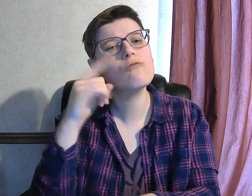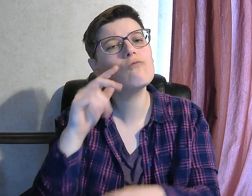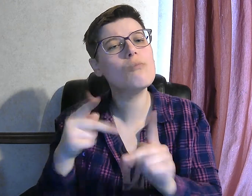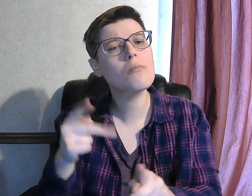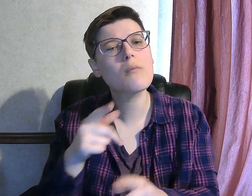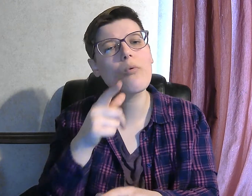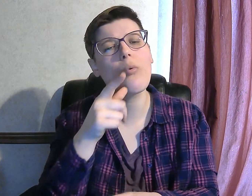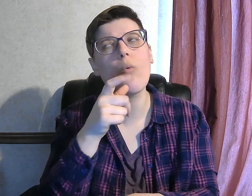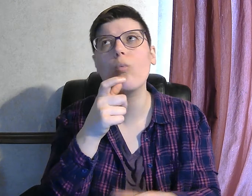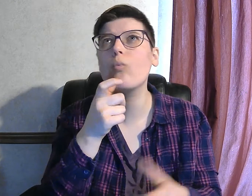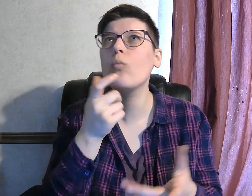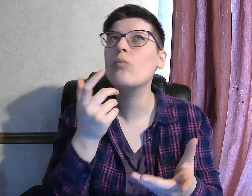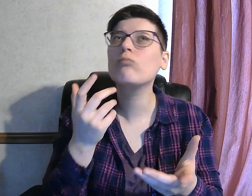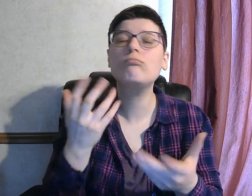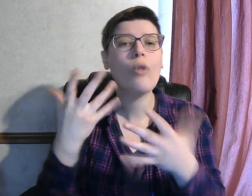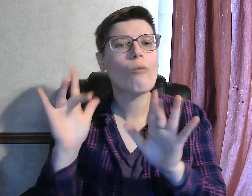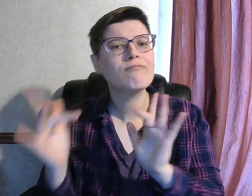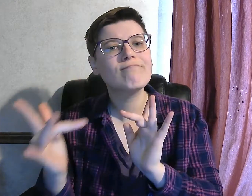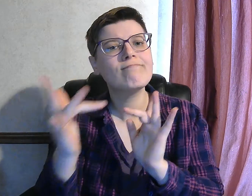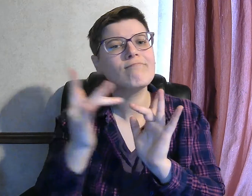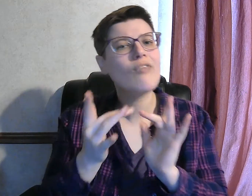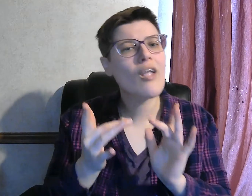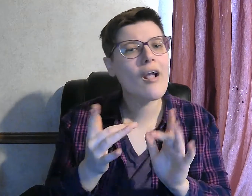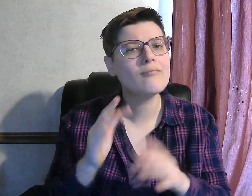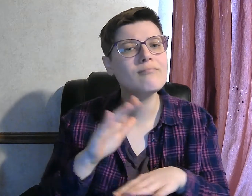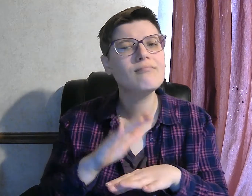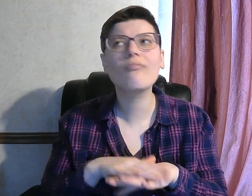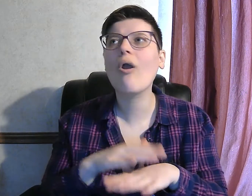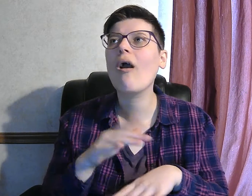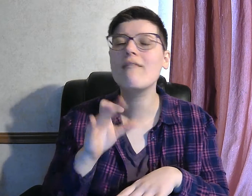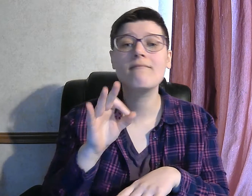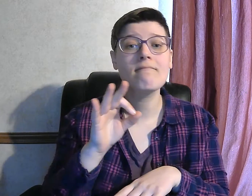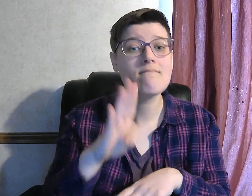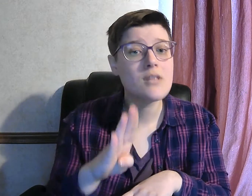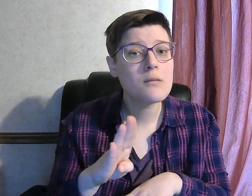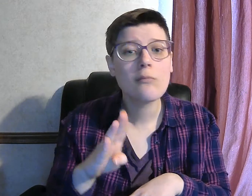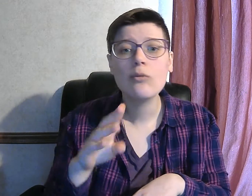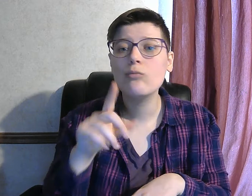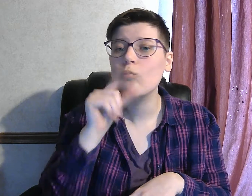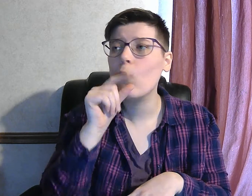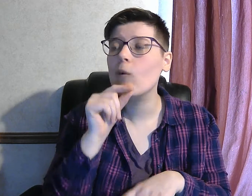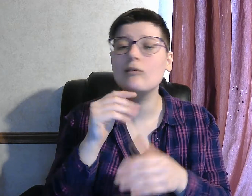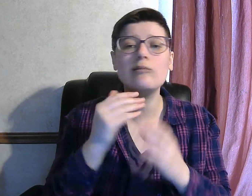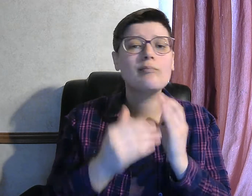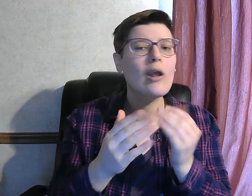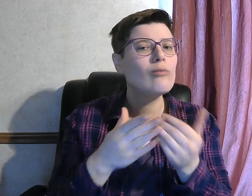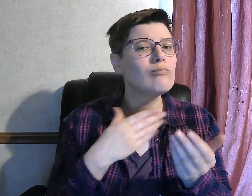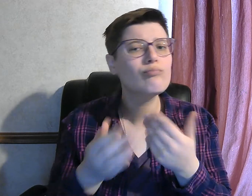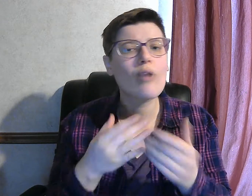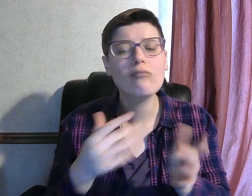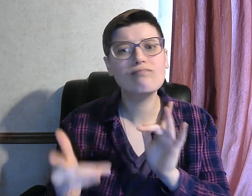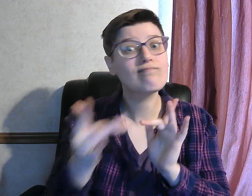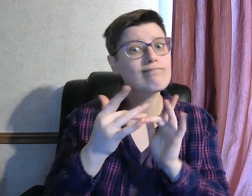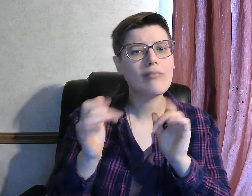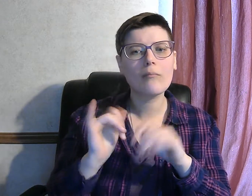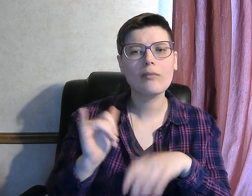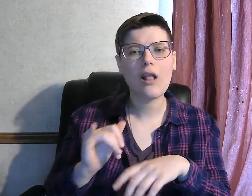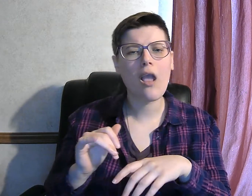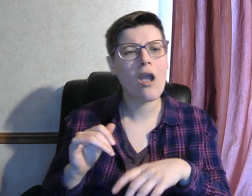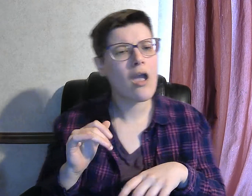Today I’m filming this video to respond to people who have reached out to me through Facebook, Twitter, and email,